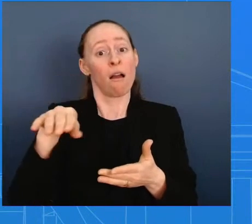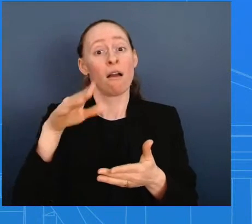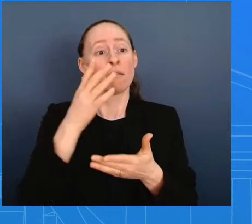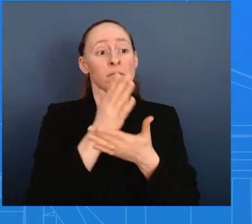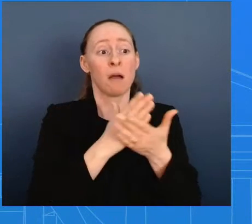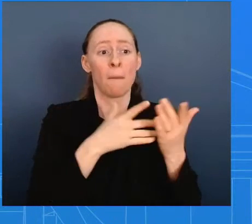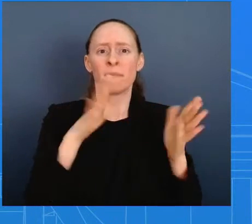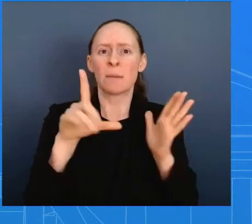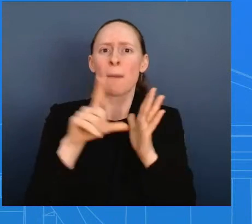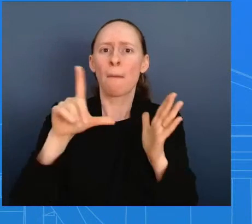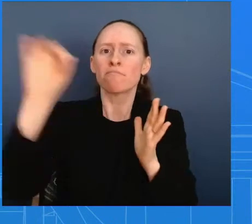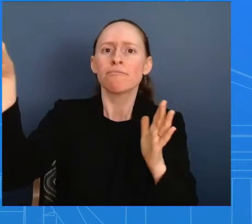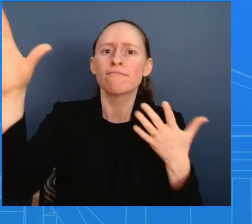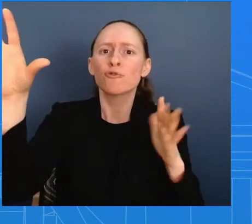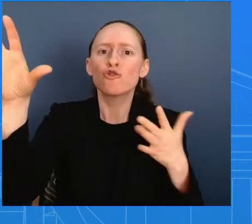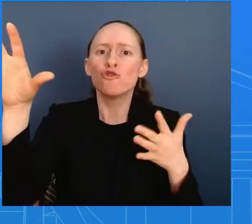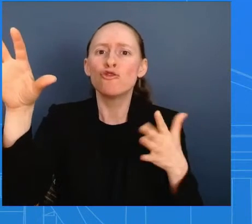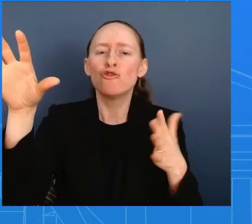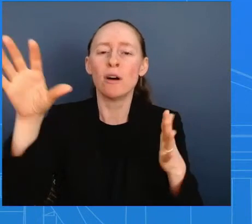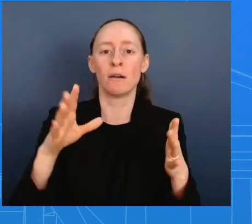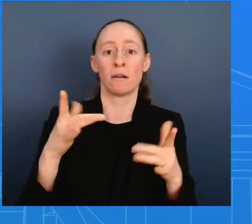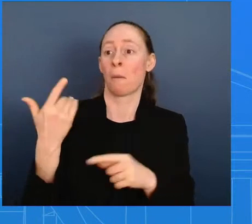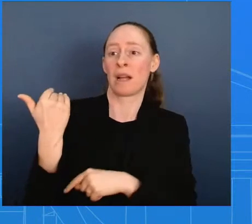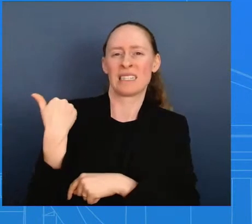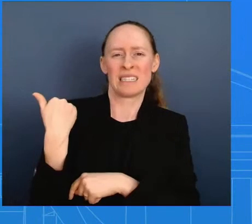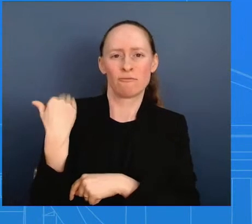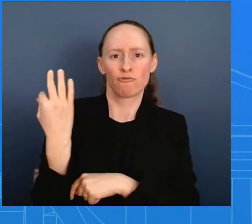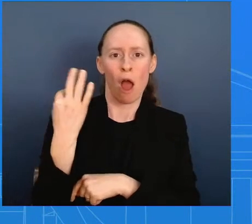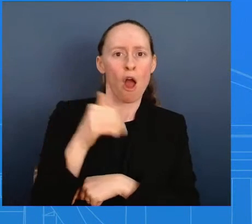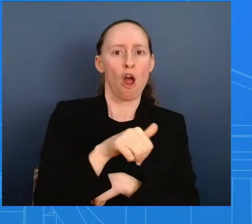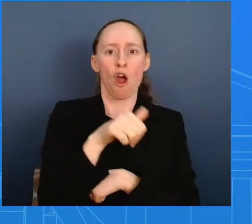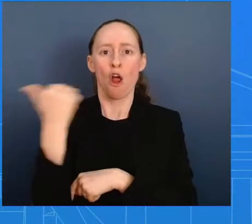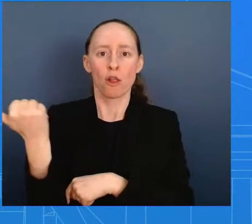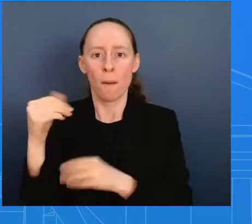Some of that equipment will get onto the battlefield this week. Now, some of it has a longer lead time,